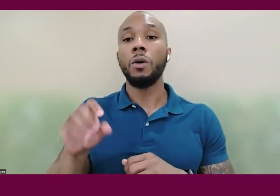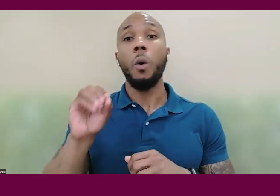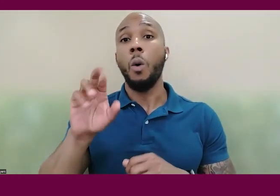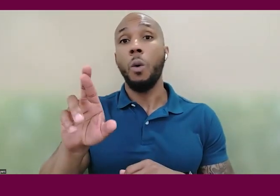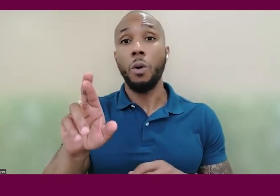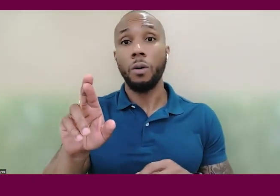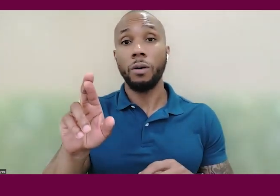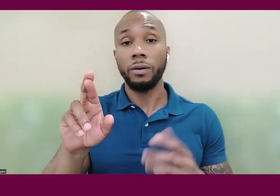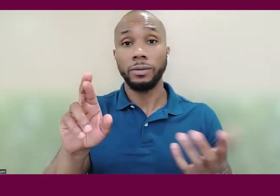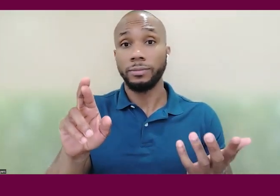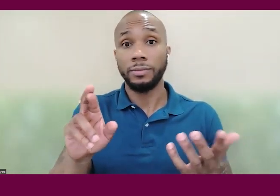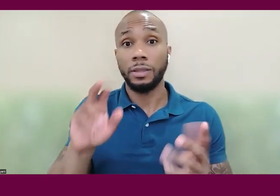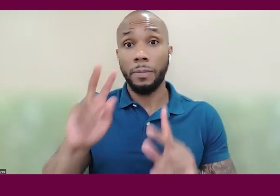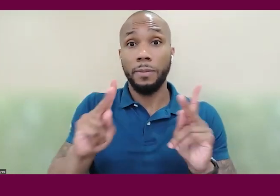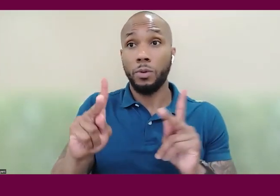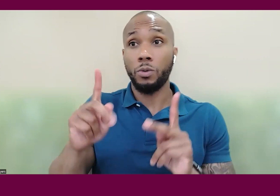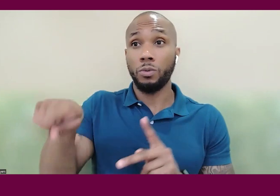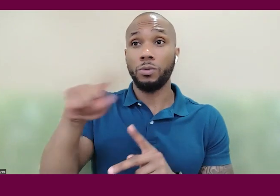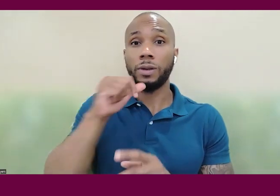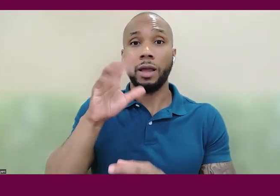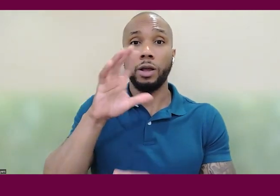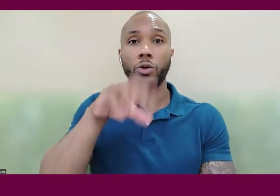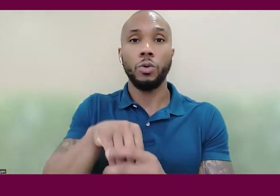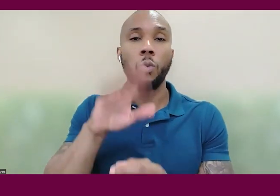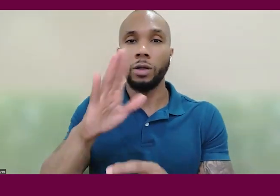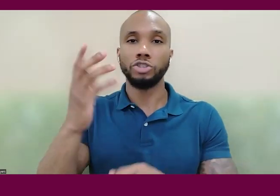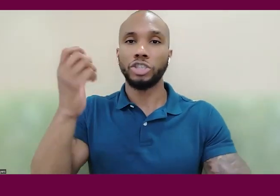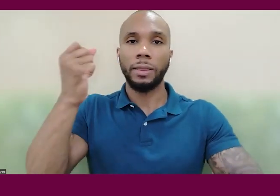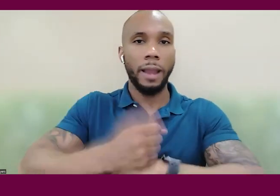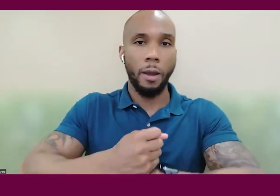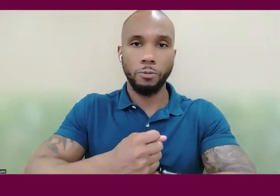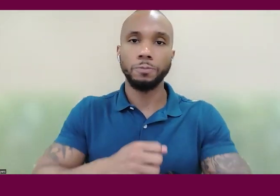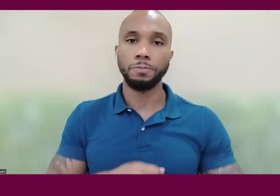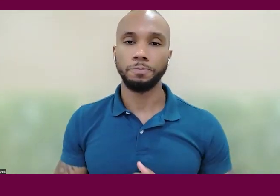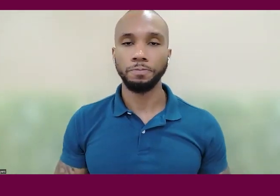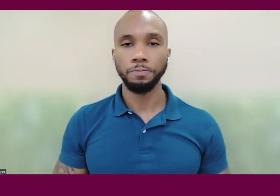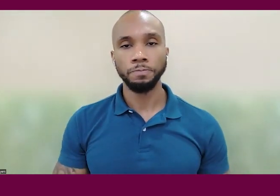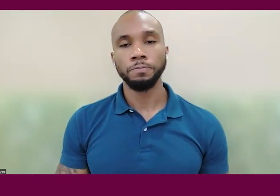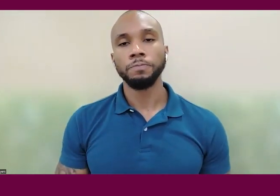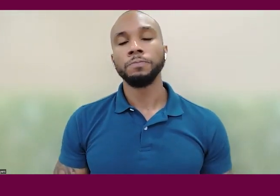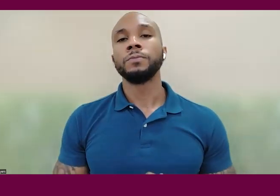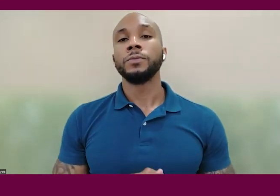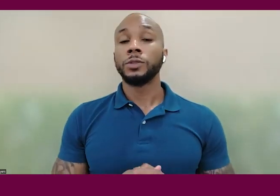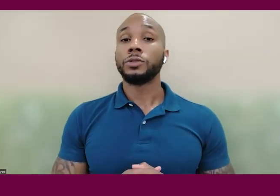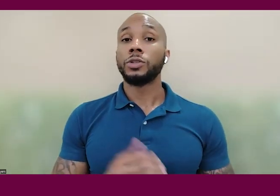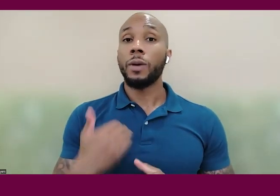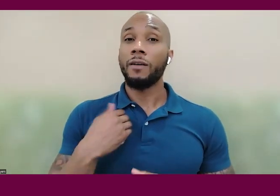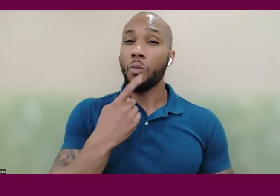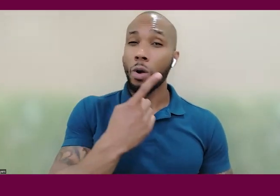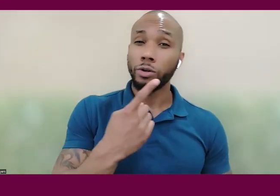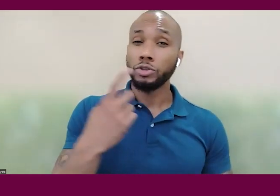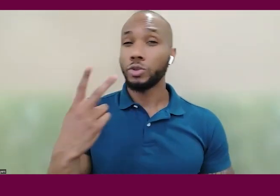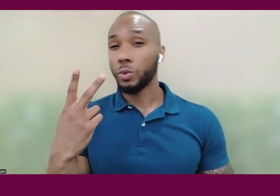Or else these people who they're not including are going to shut them down. You've only got one of two choices.